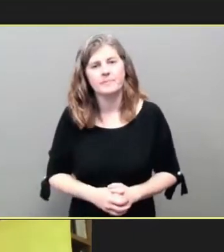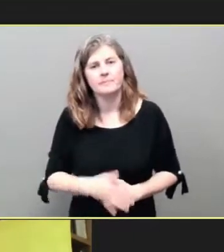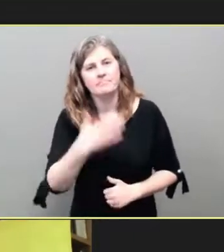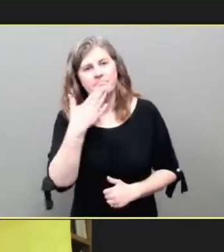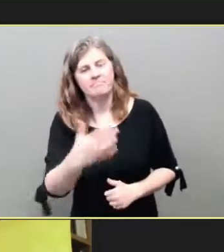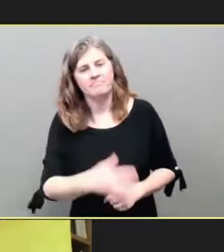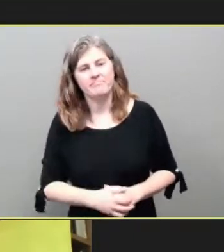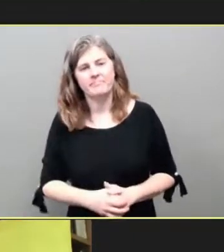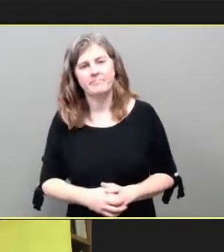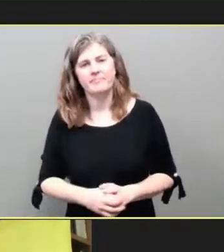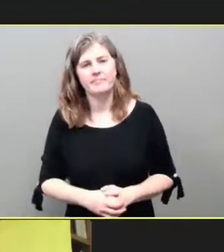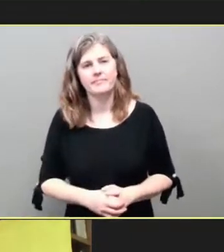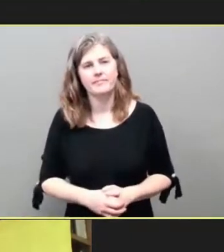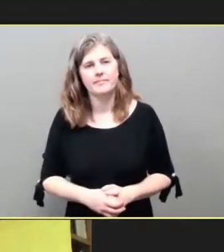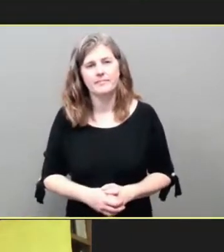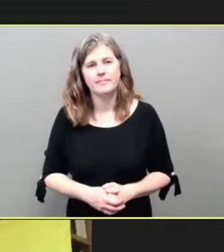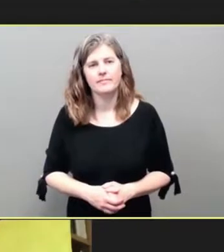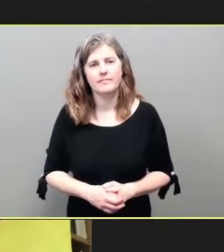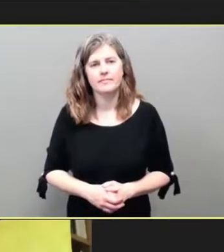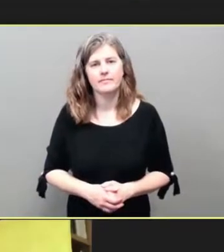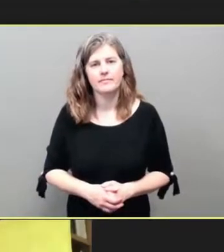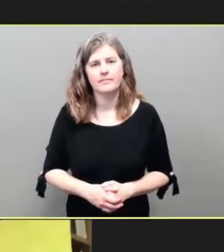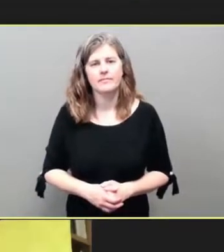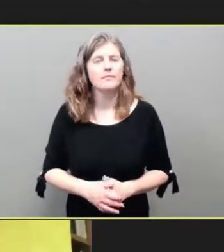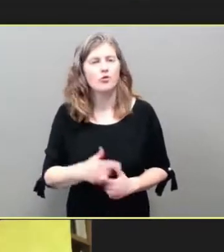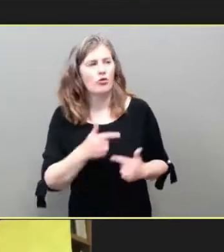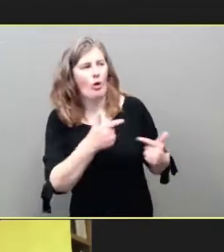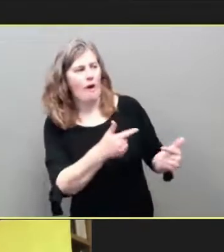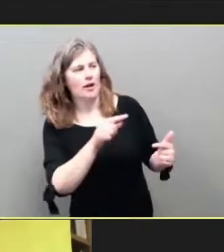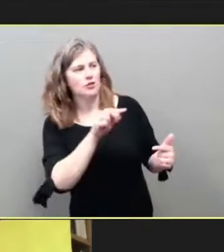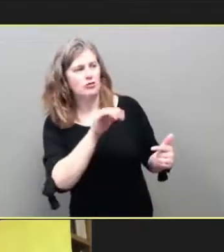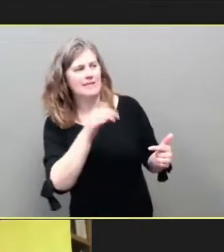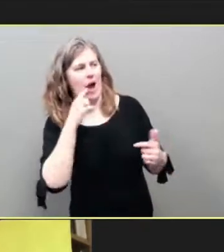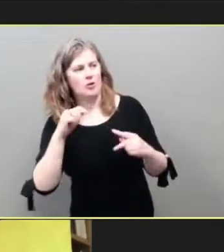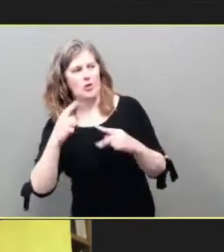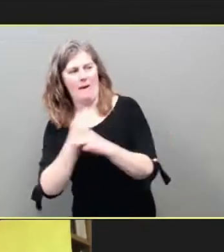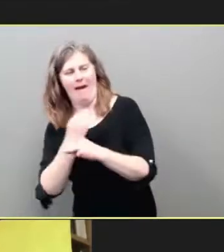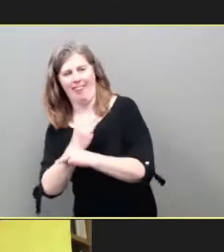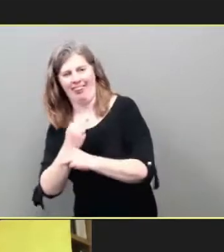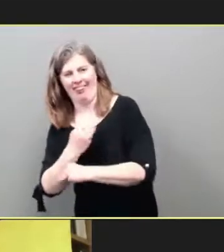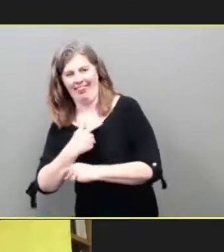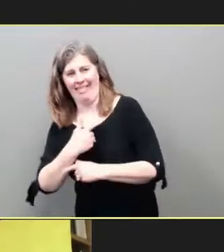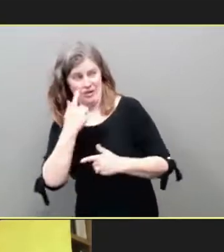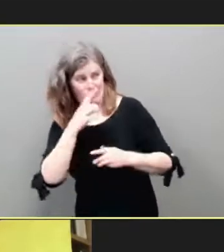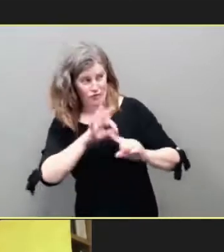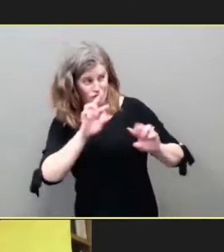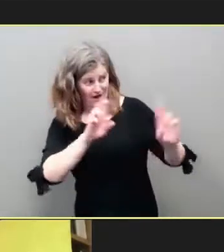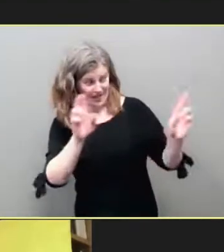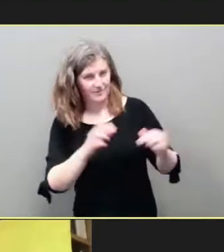Okay so Tracy, I'll do the math unless you have it right in front of you. Okay.